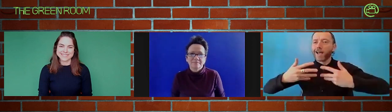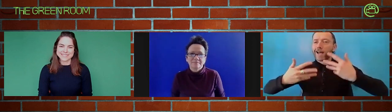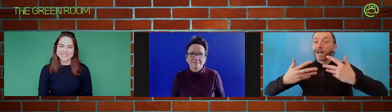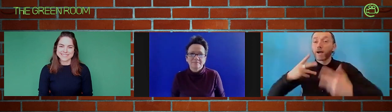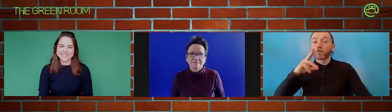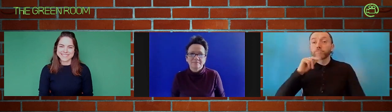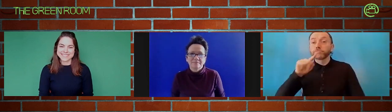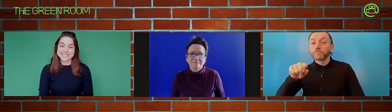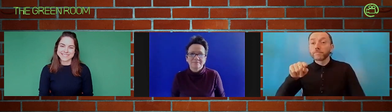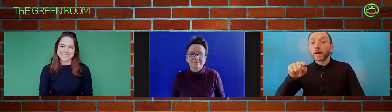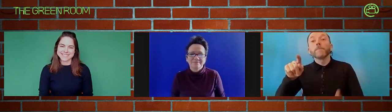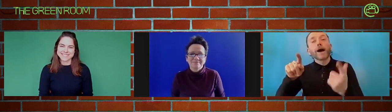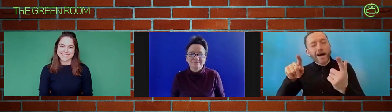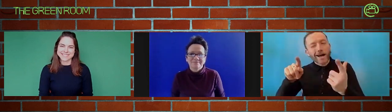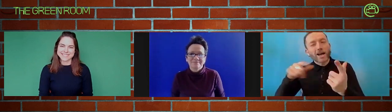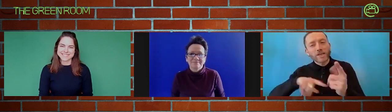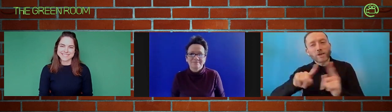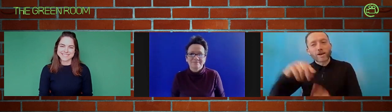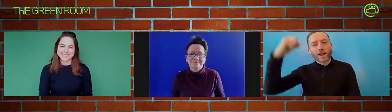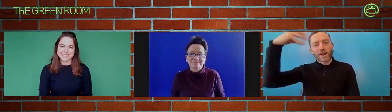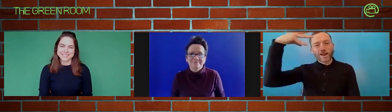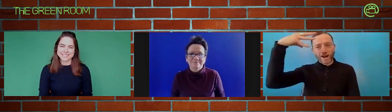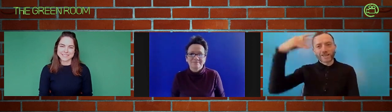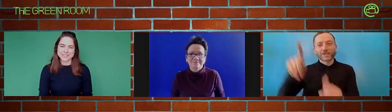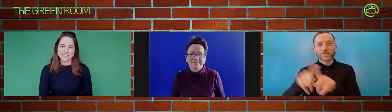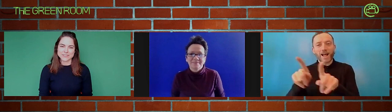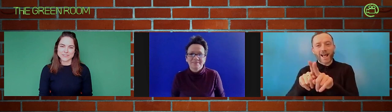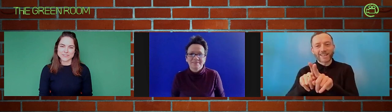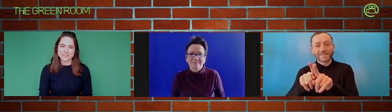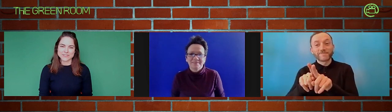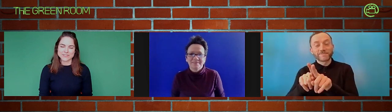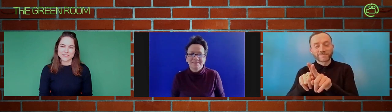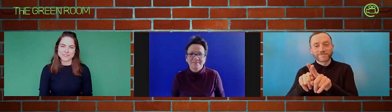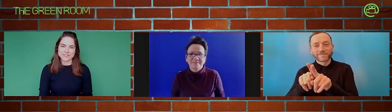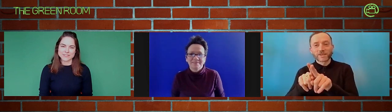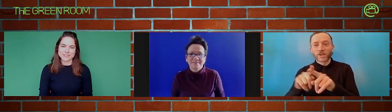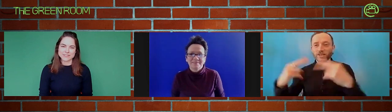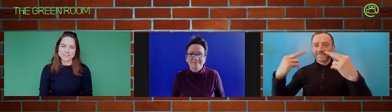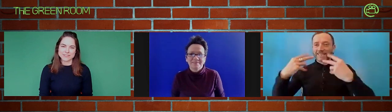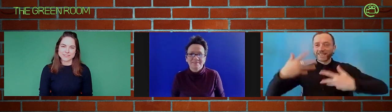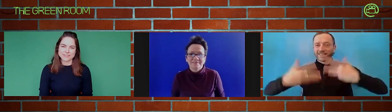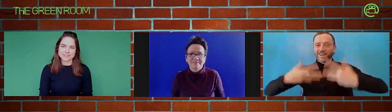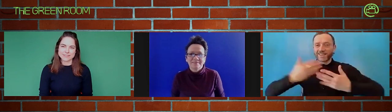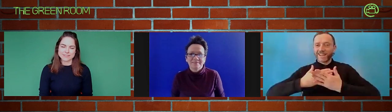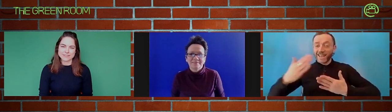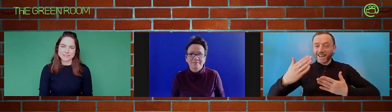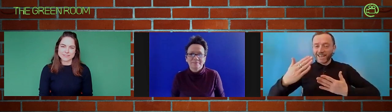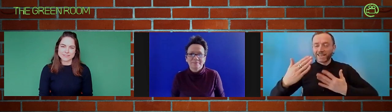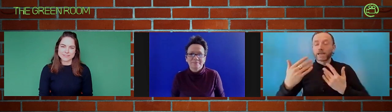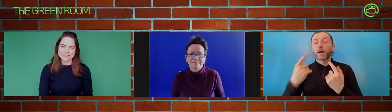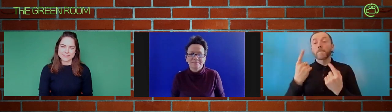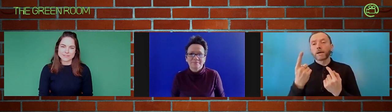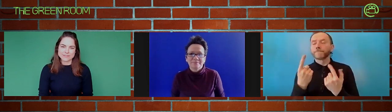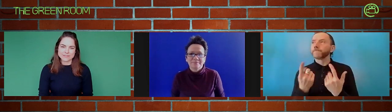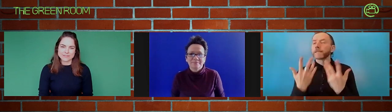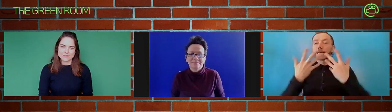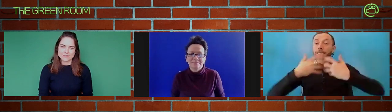that is, by which to see. But yeah, you know, so that's technical theatre BSL.